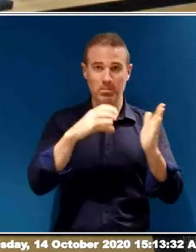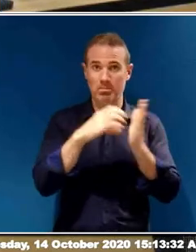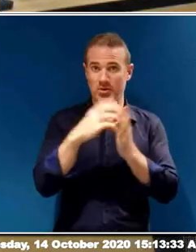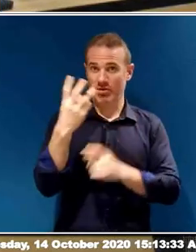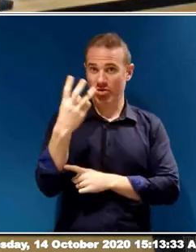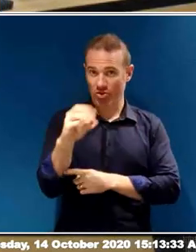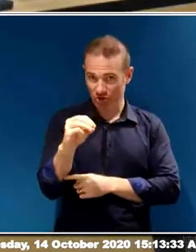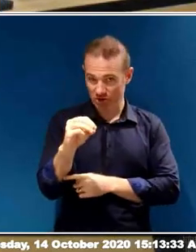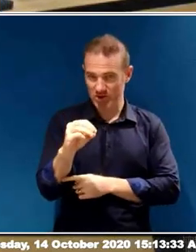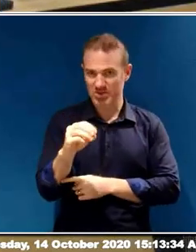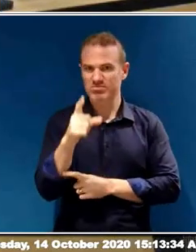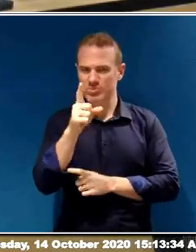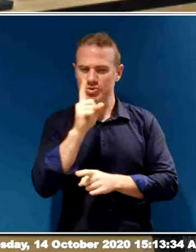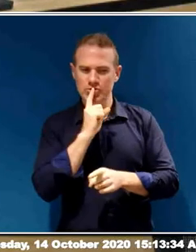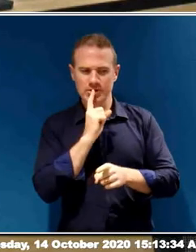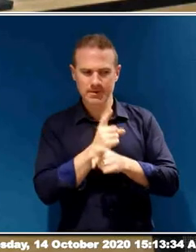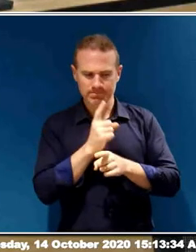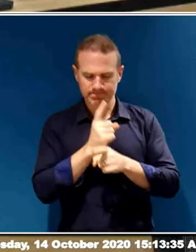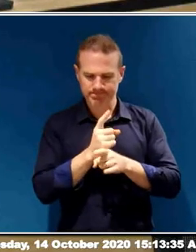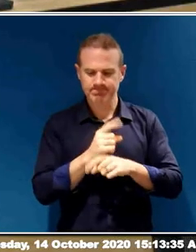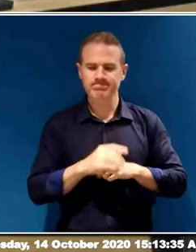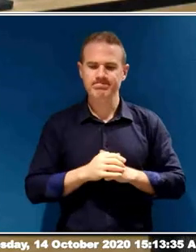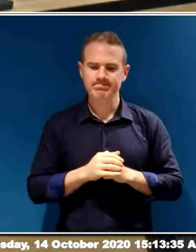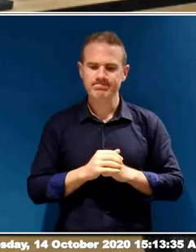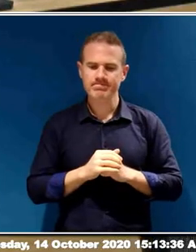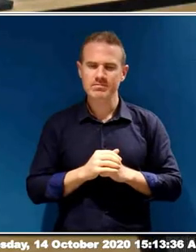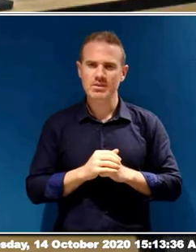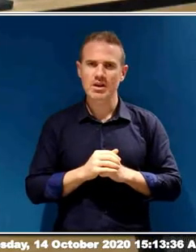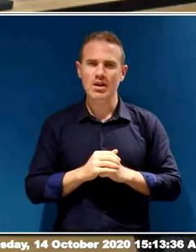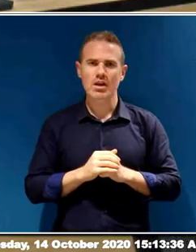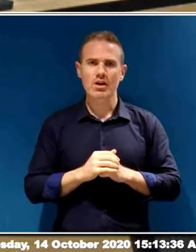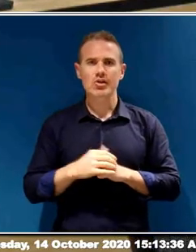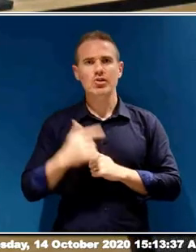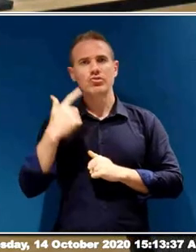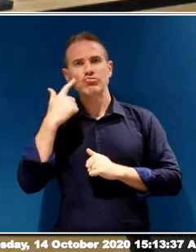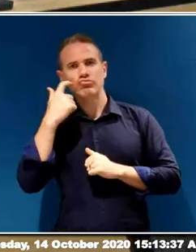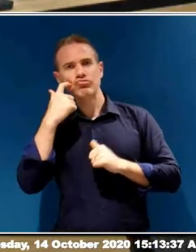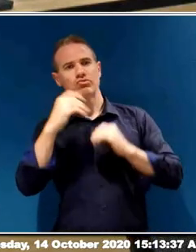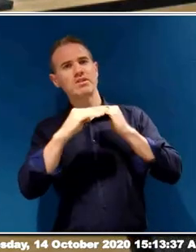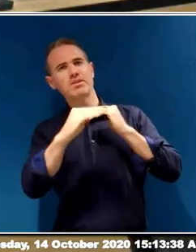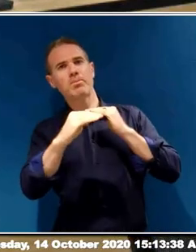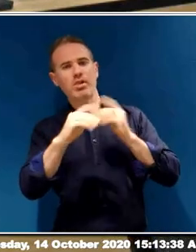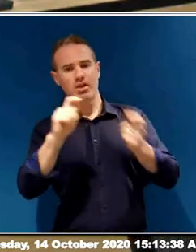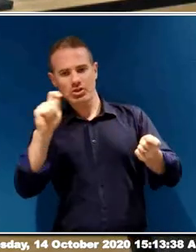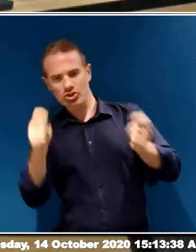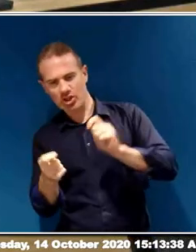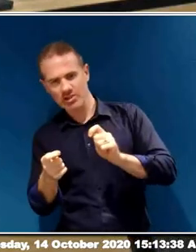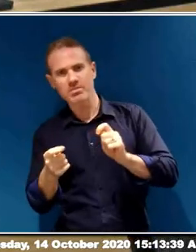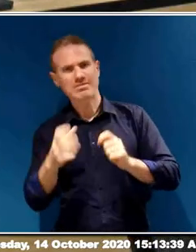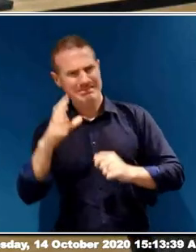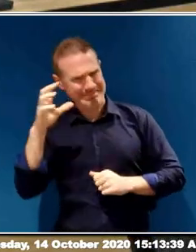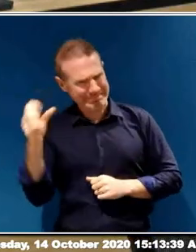reasonable adjustments are essential [because] schools were not originally designed to accommodate all learners.